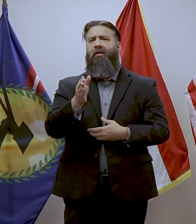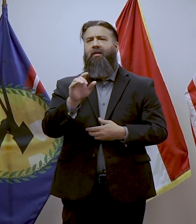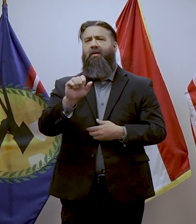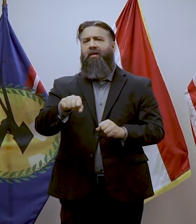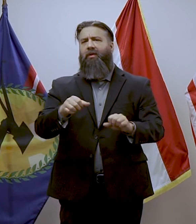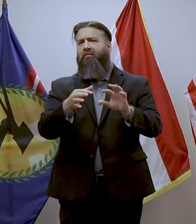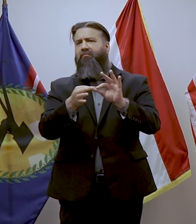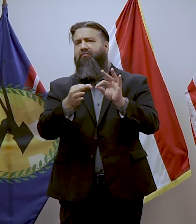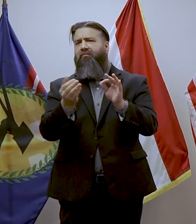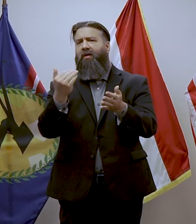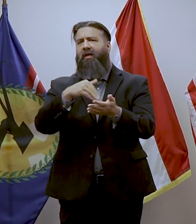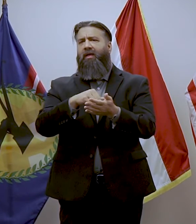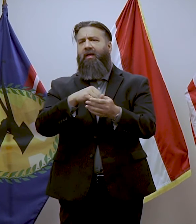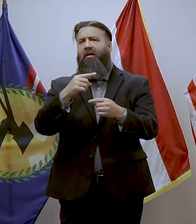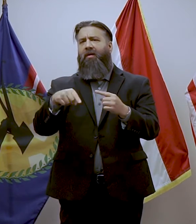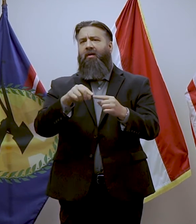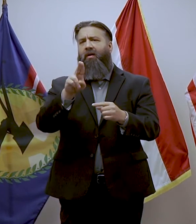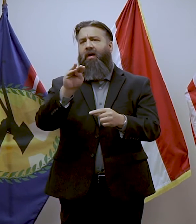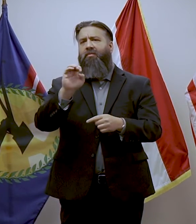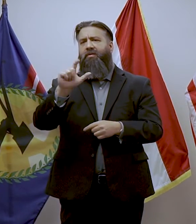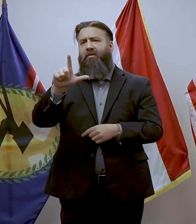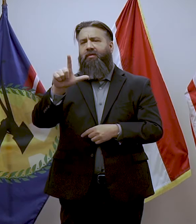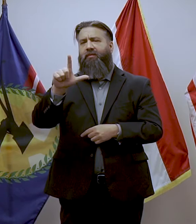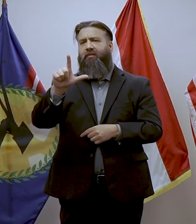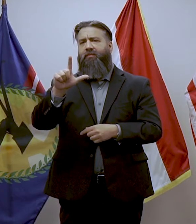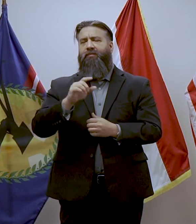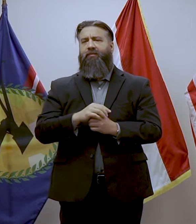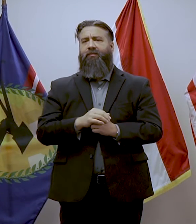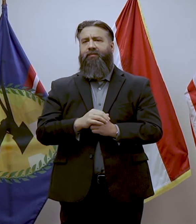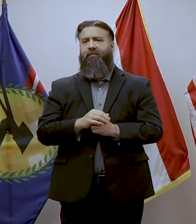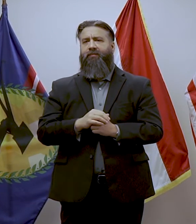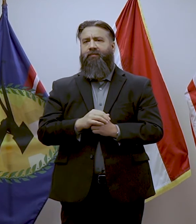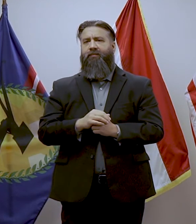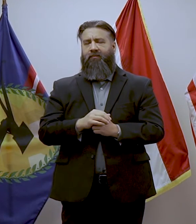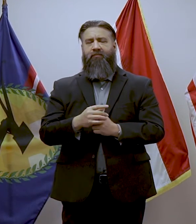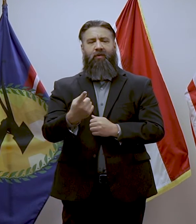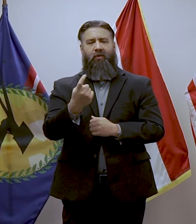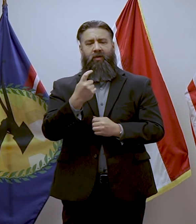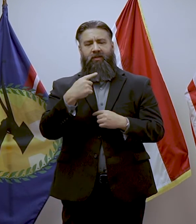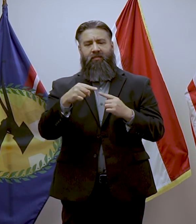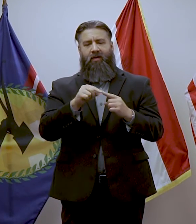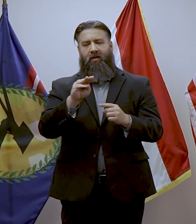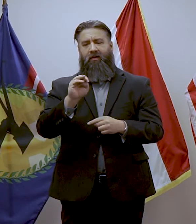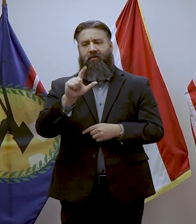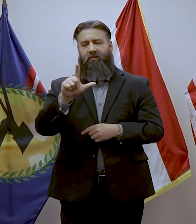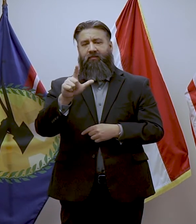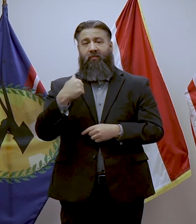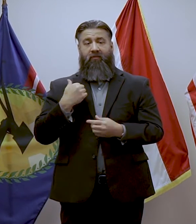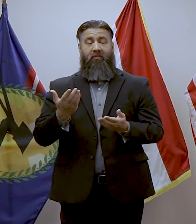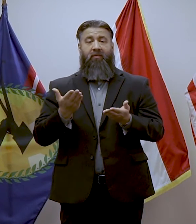That camp was pleased. So the question is about the UMSL campus. There is a proposal in front of them.